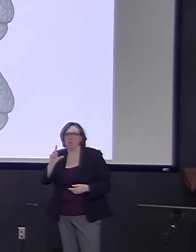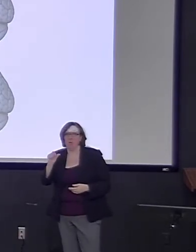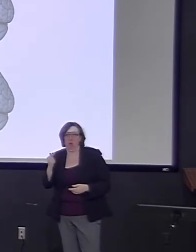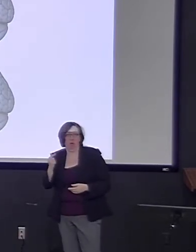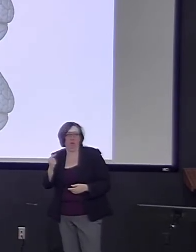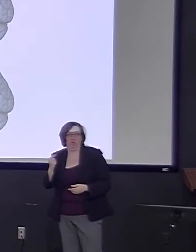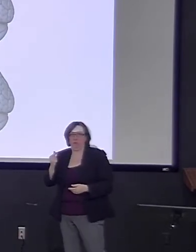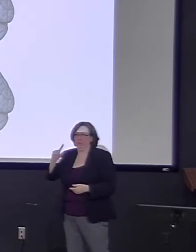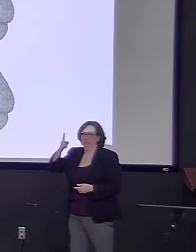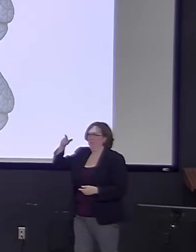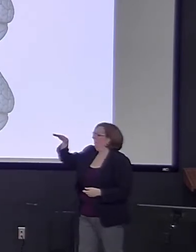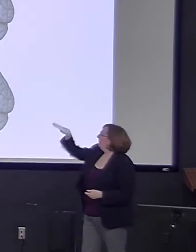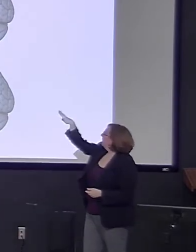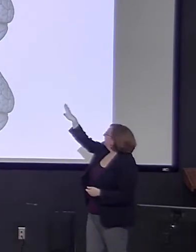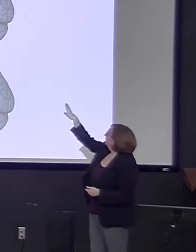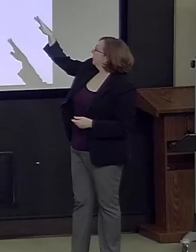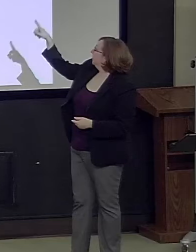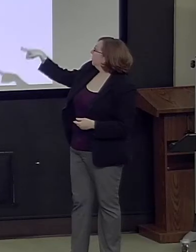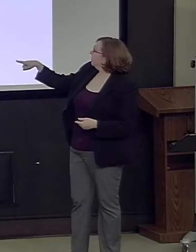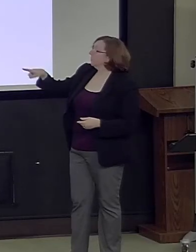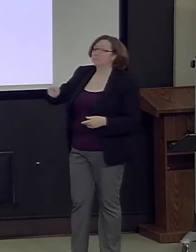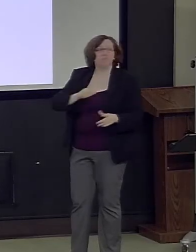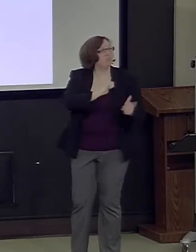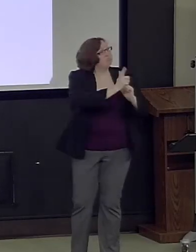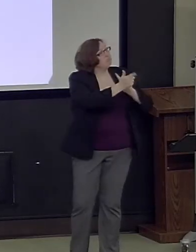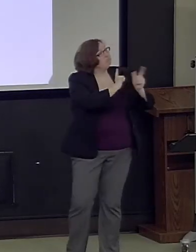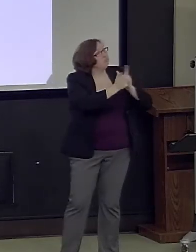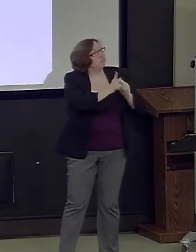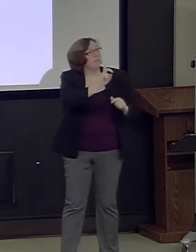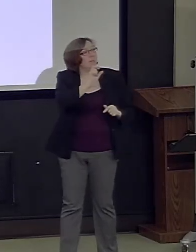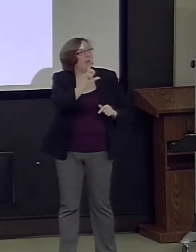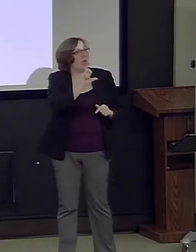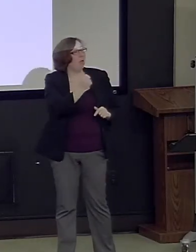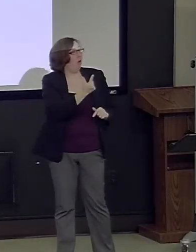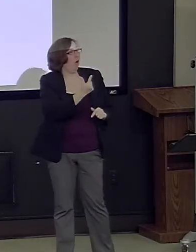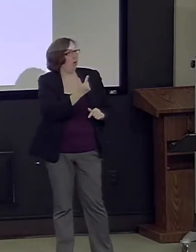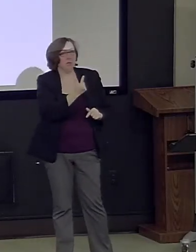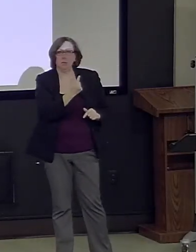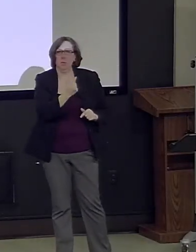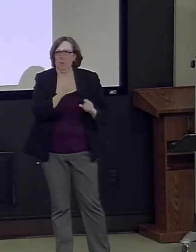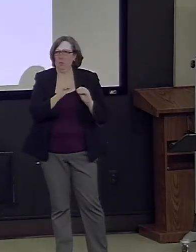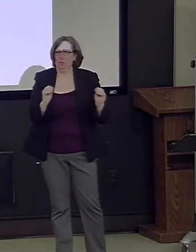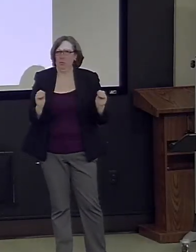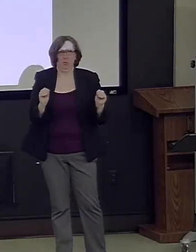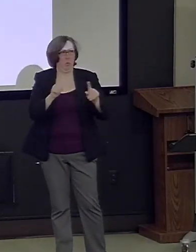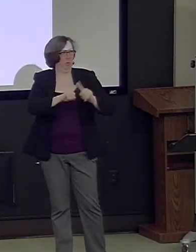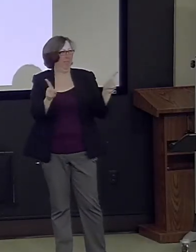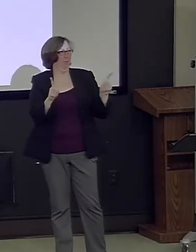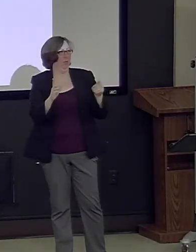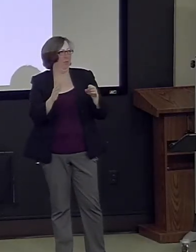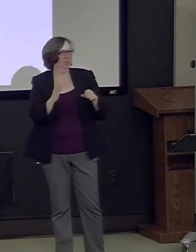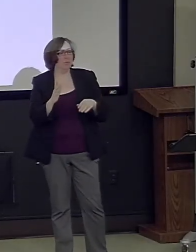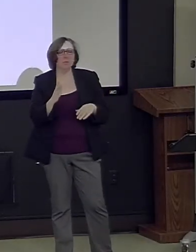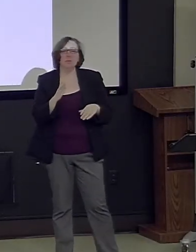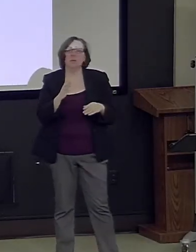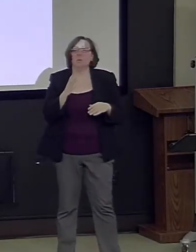Essentially no difference in the frontal part of the brain, Broca's area,